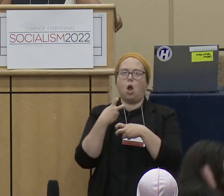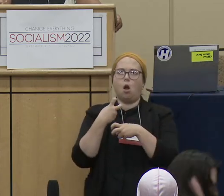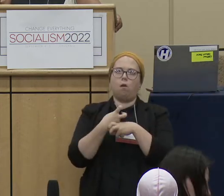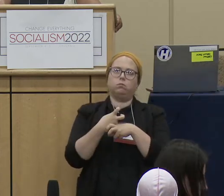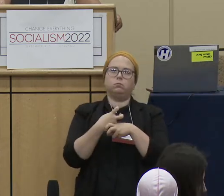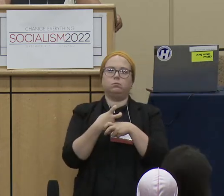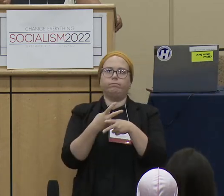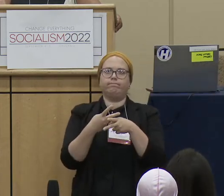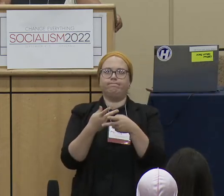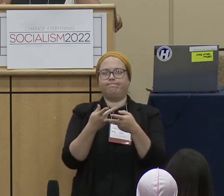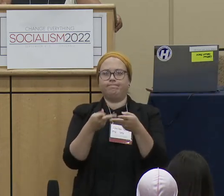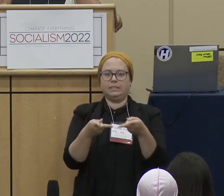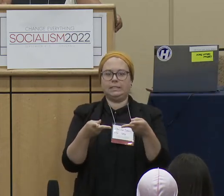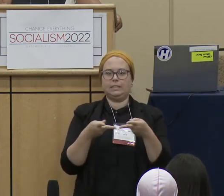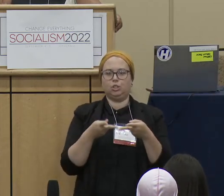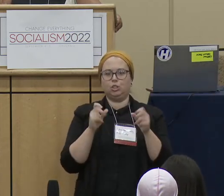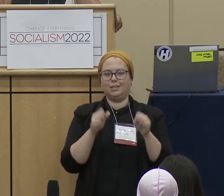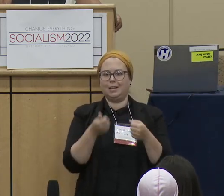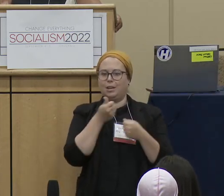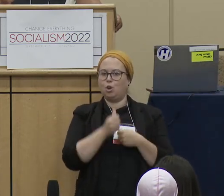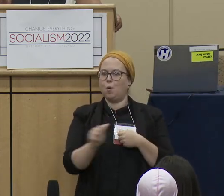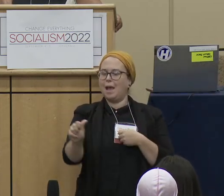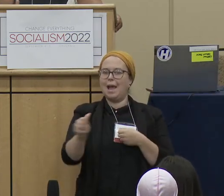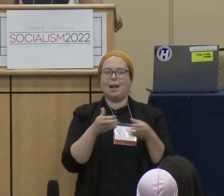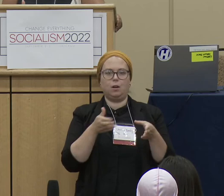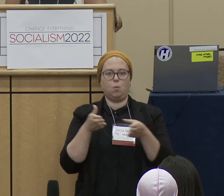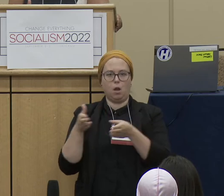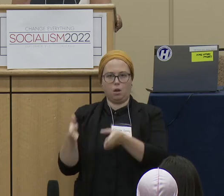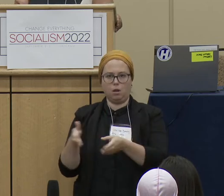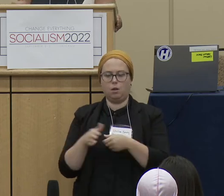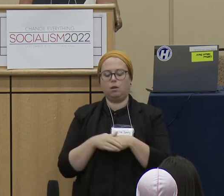position. In a position where things can go in any number of